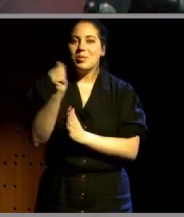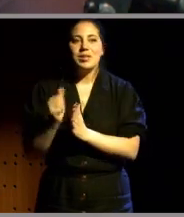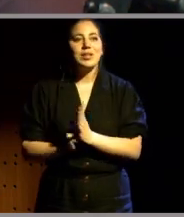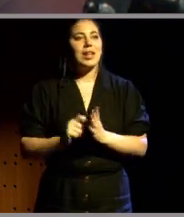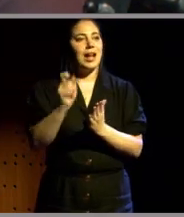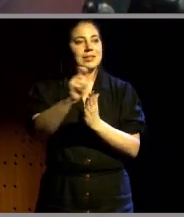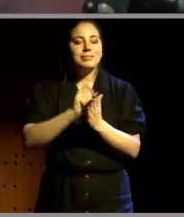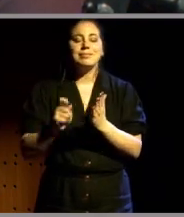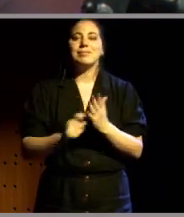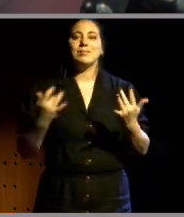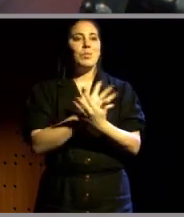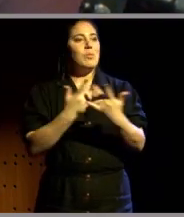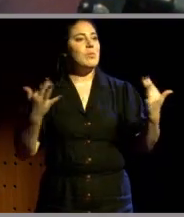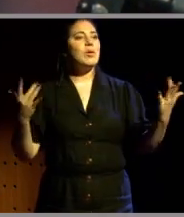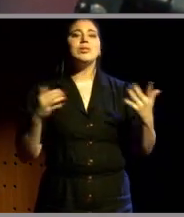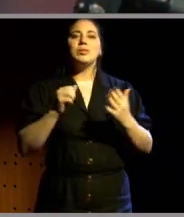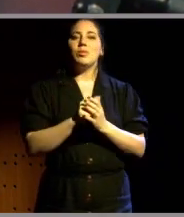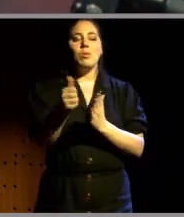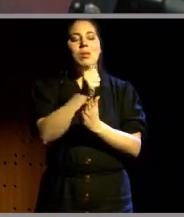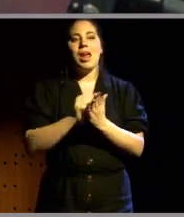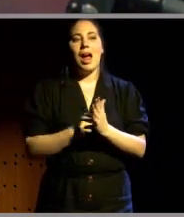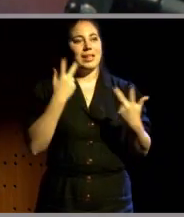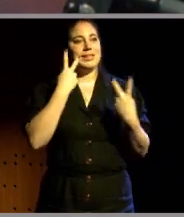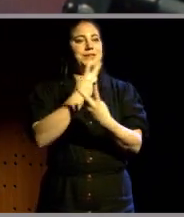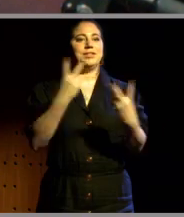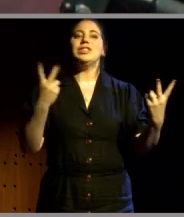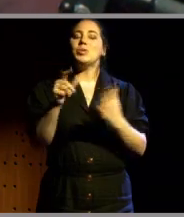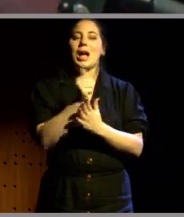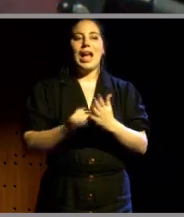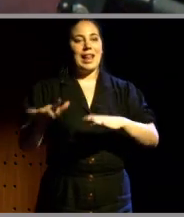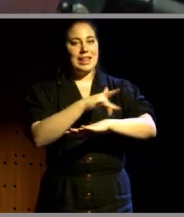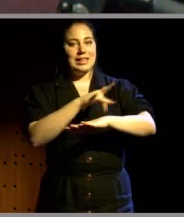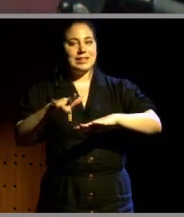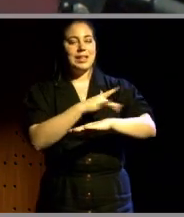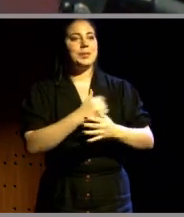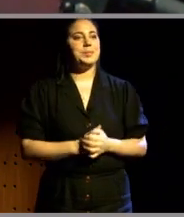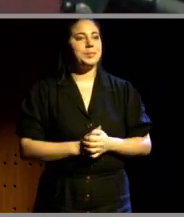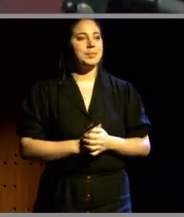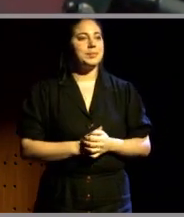music theatre and/or visual arts. Creative Australia CEO Adrian Collette and First